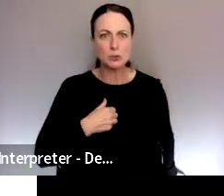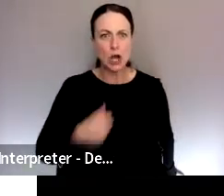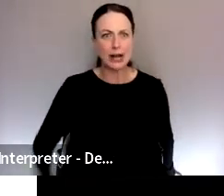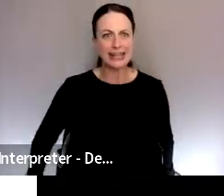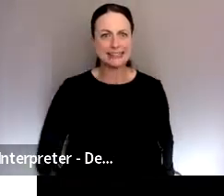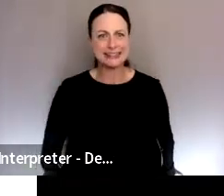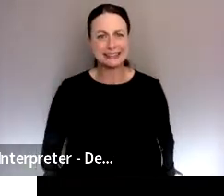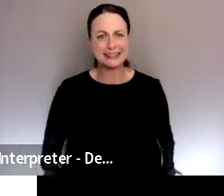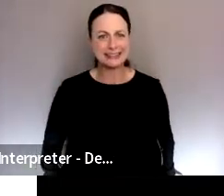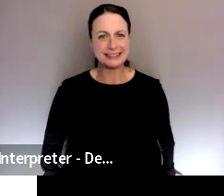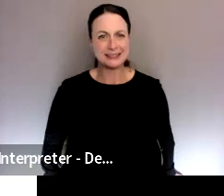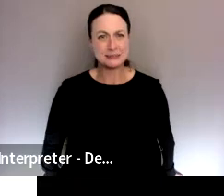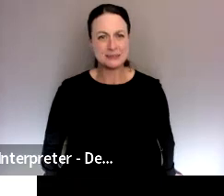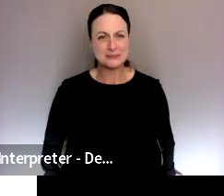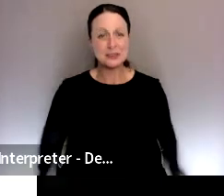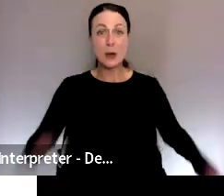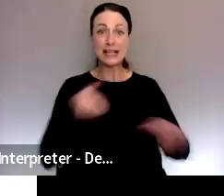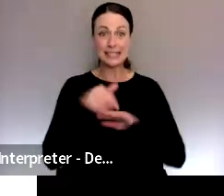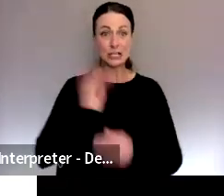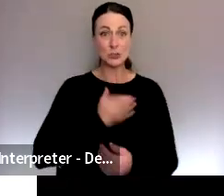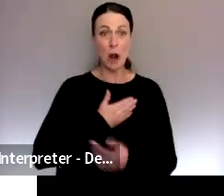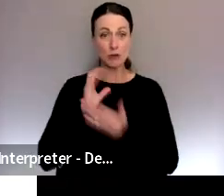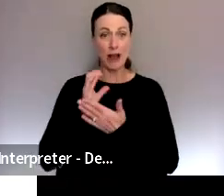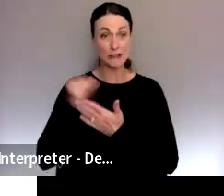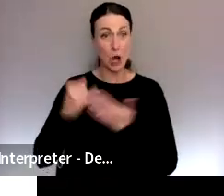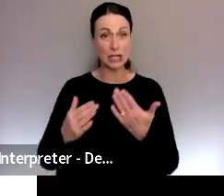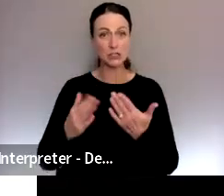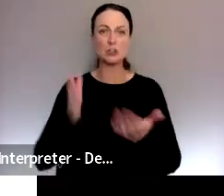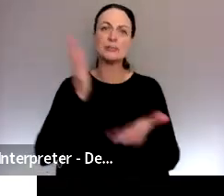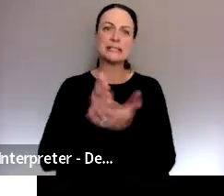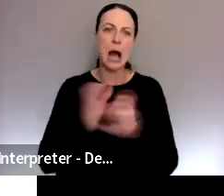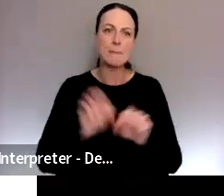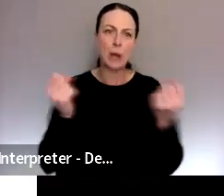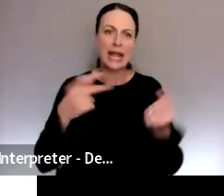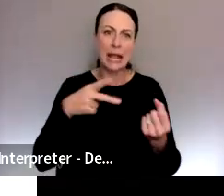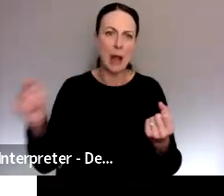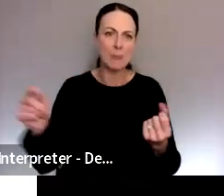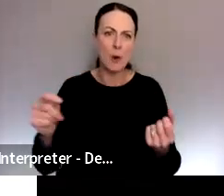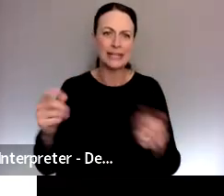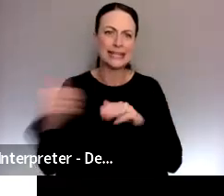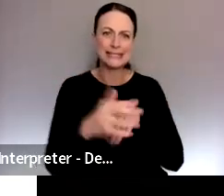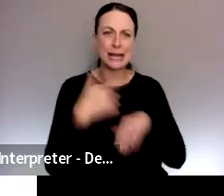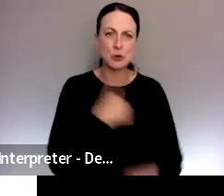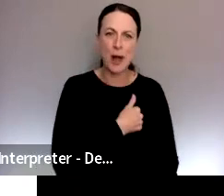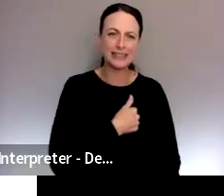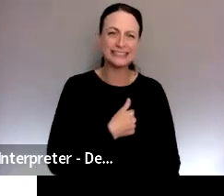and I sent it to our graphic artist so she'd stop breaking PowerPoints and sending them over to us.